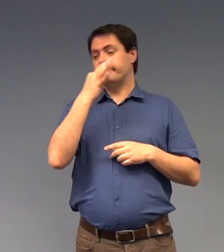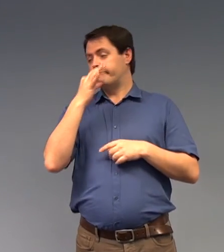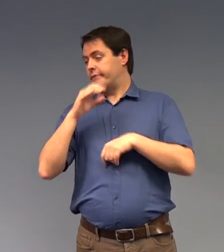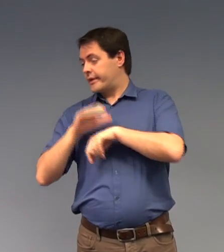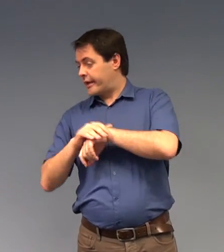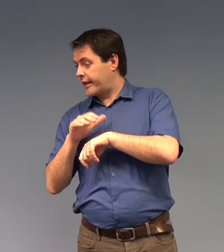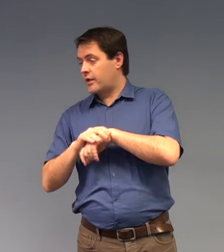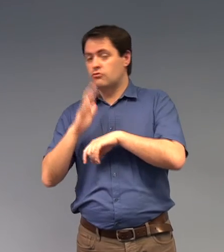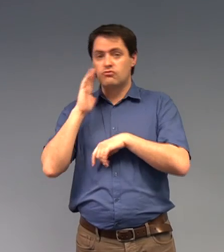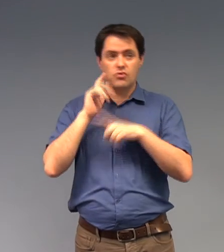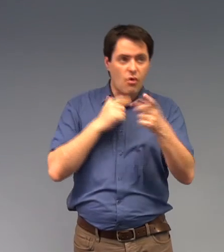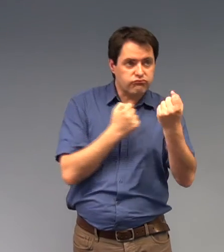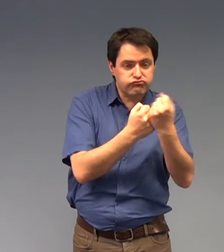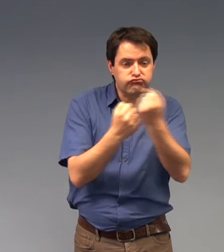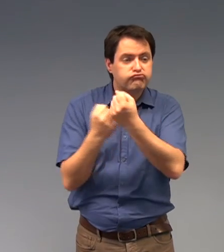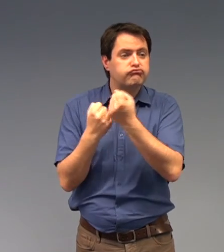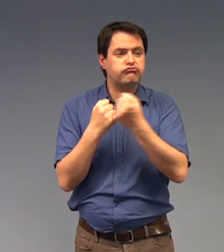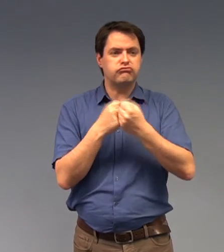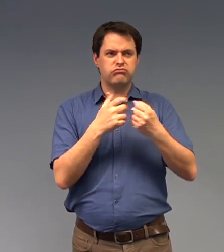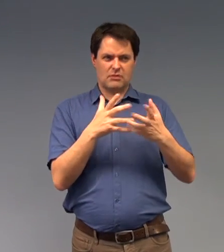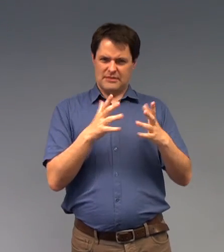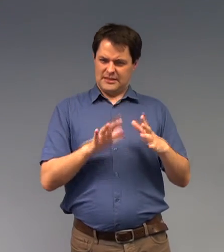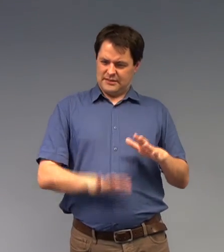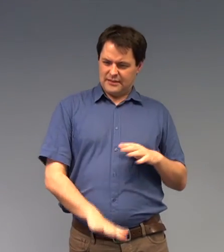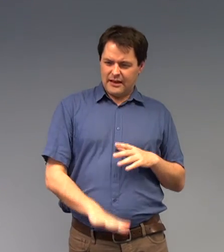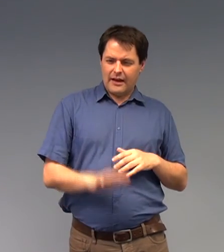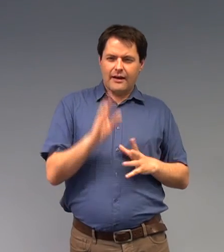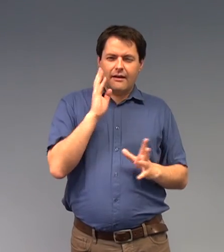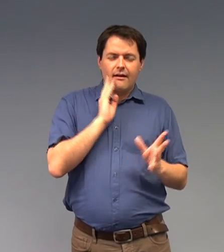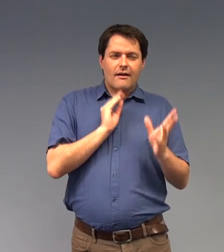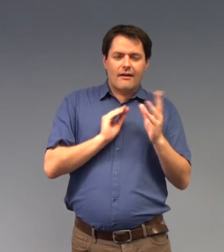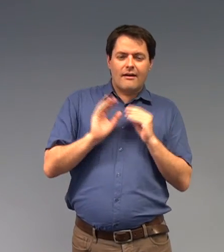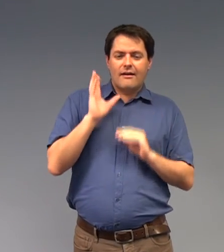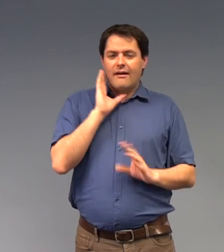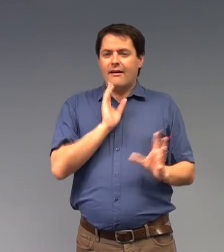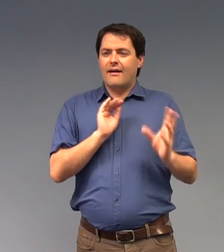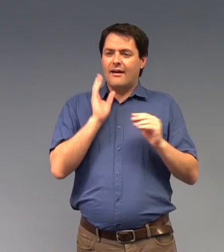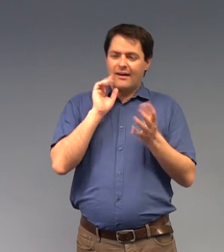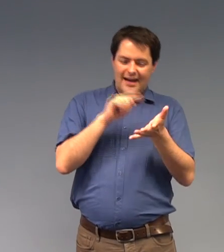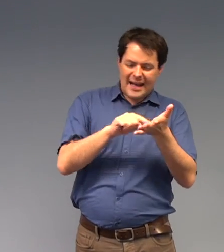Growing up in the community, if you're a fluent, competent English user,